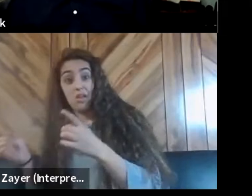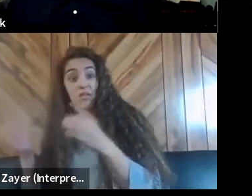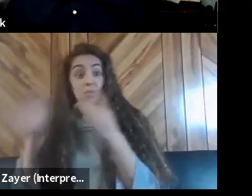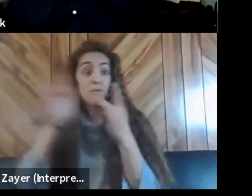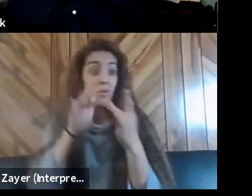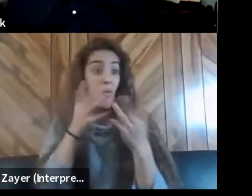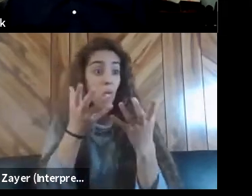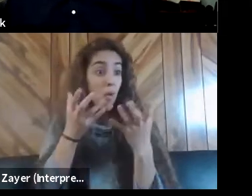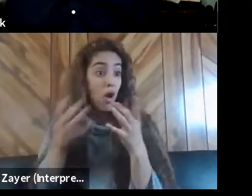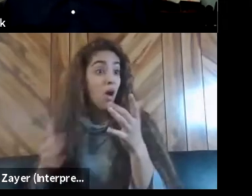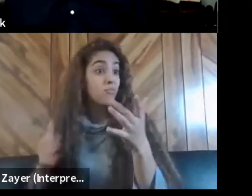um